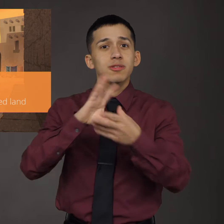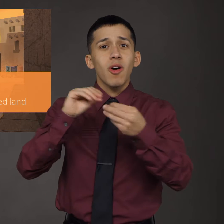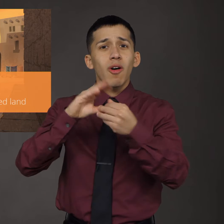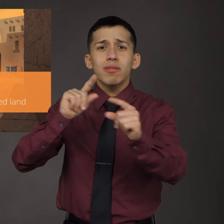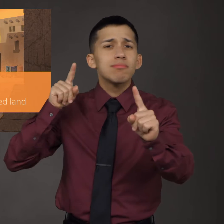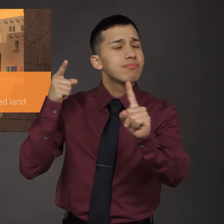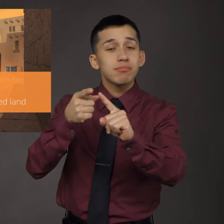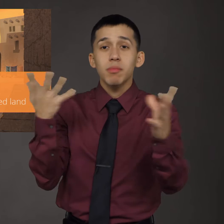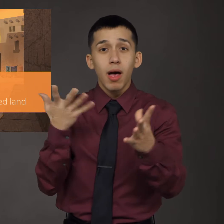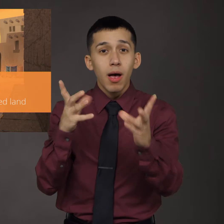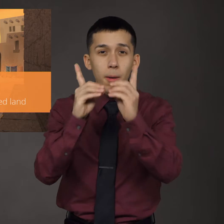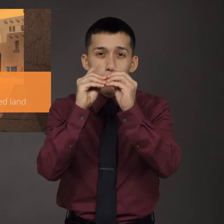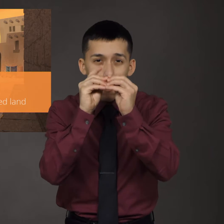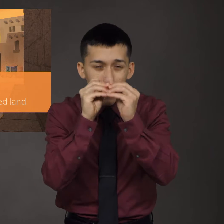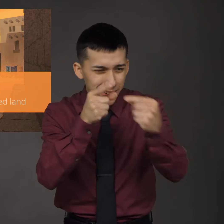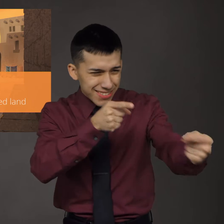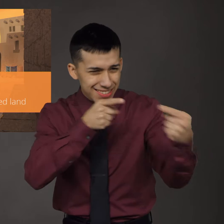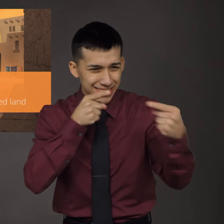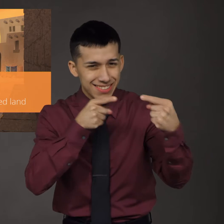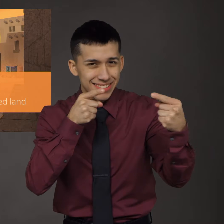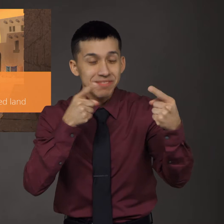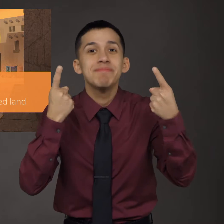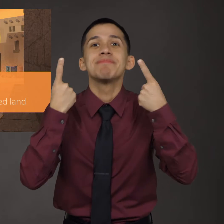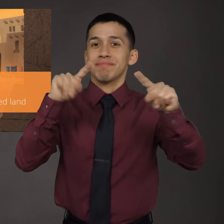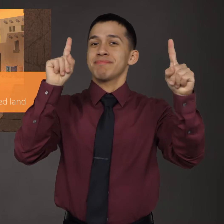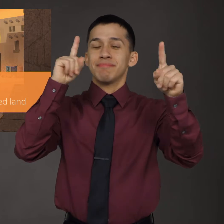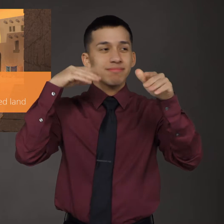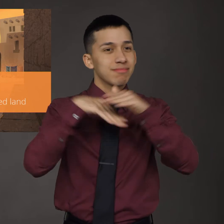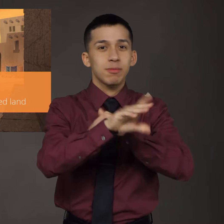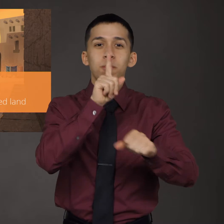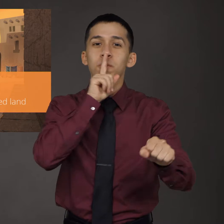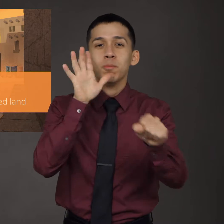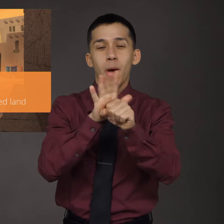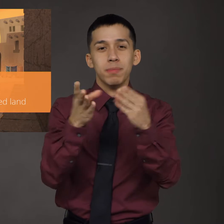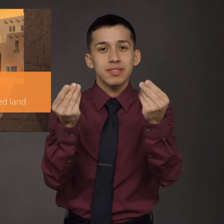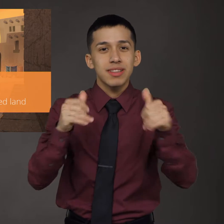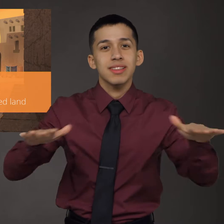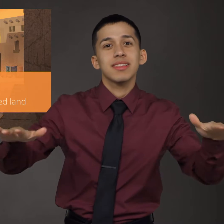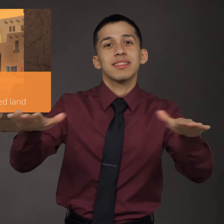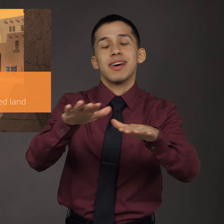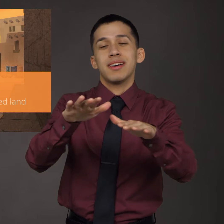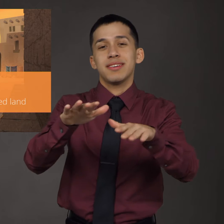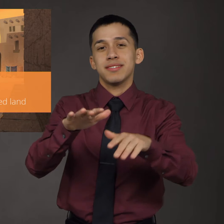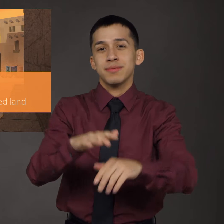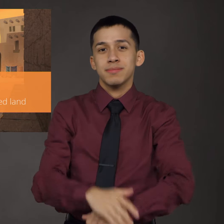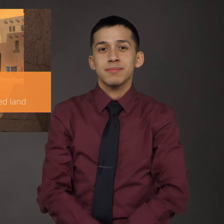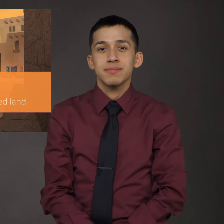A final test before entering the promised land